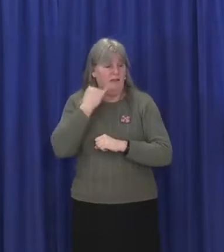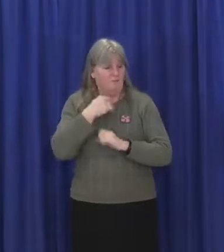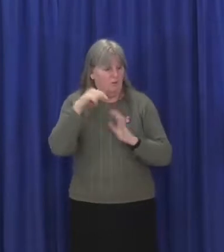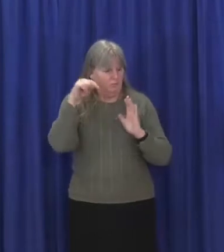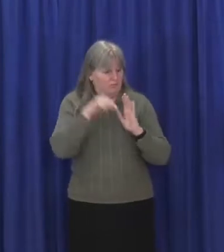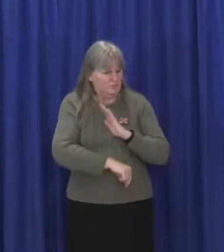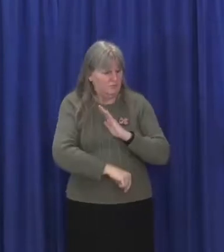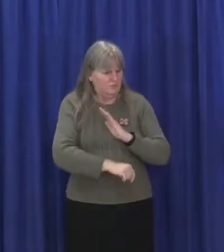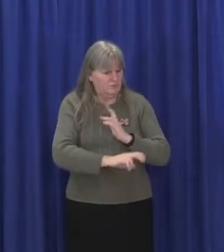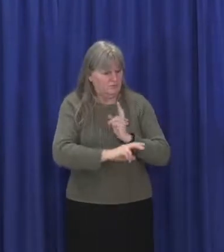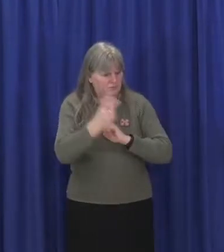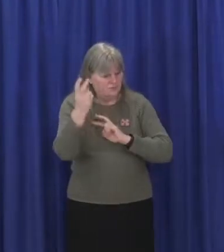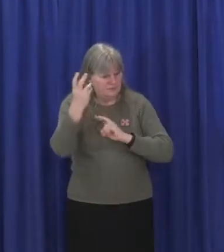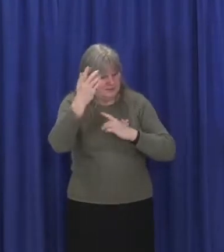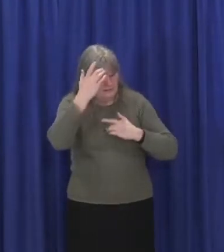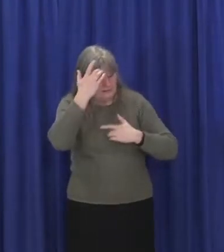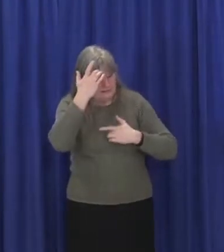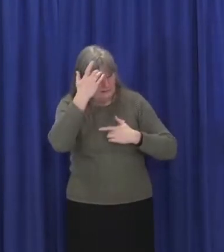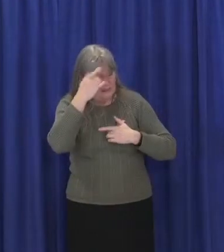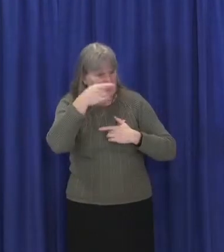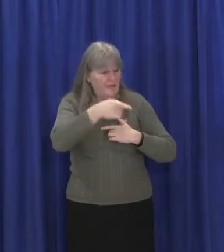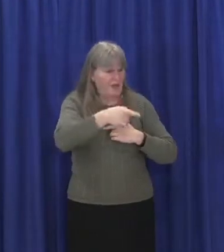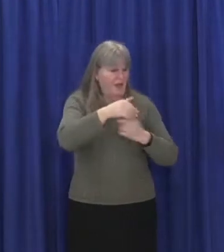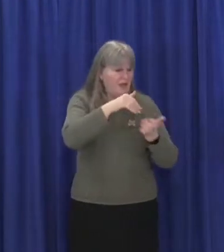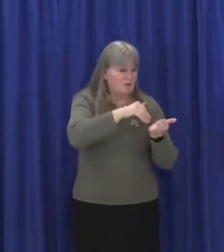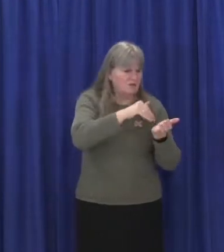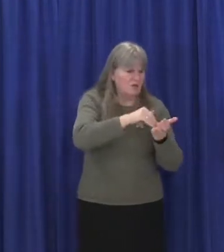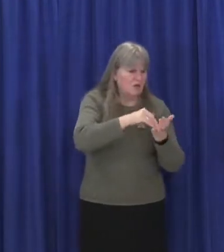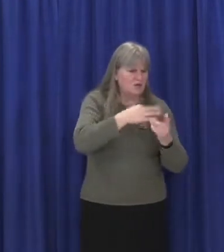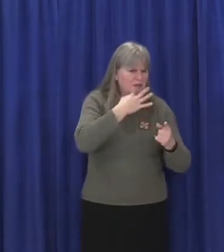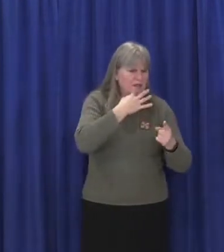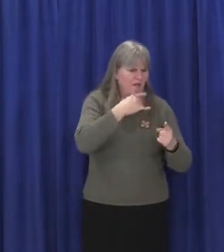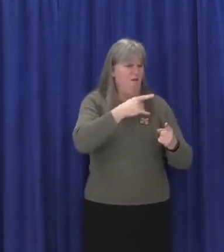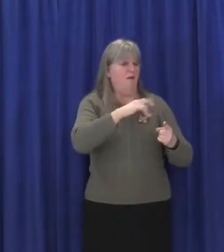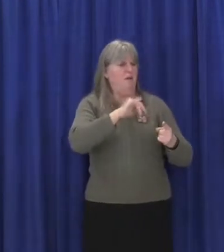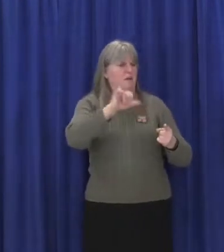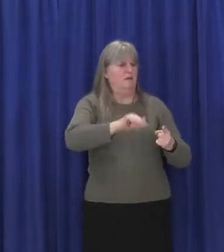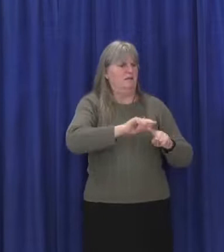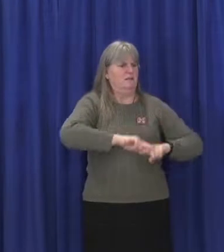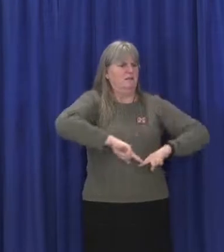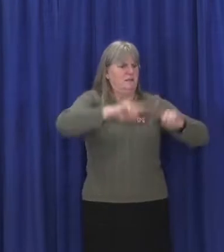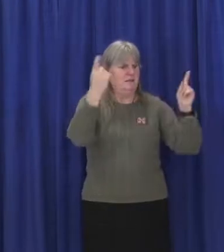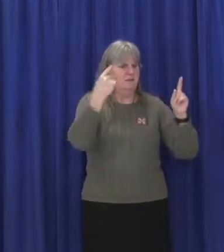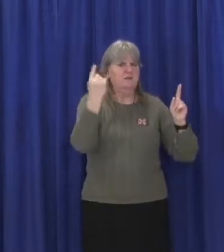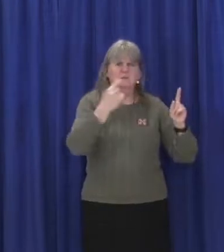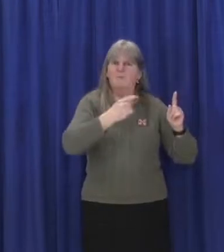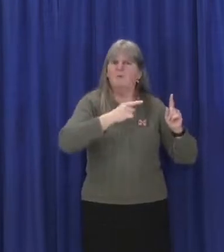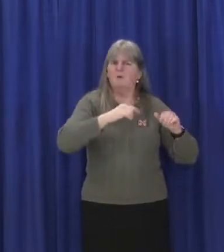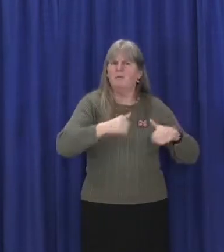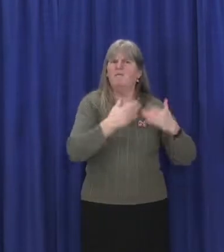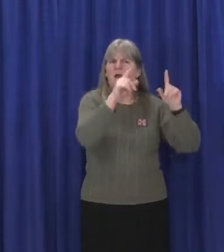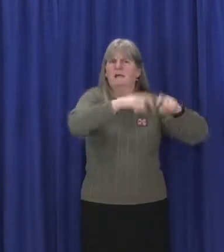care provider thinks, well, maybe this could be something else, they will-- they will be offered that test. If parents or families or